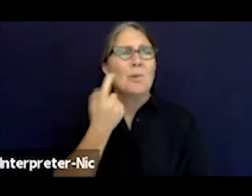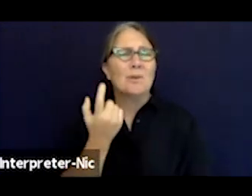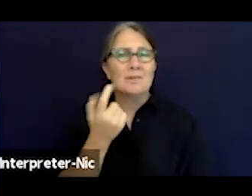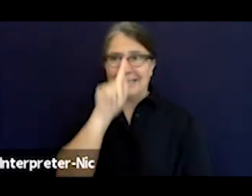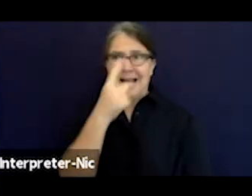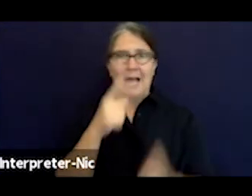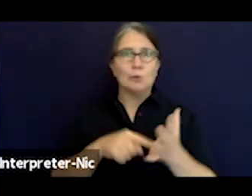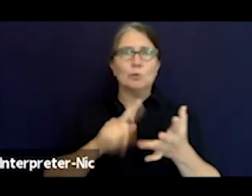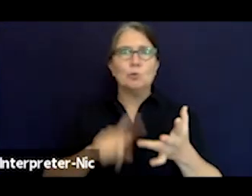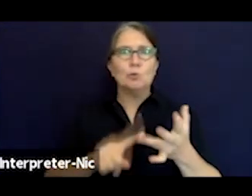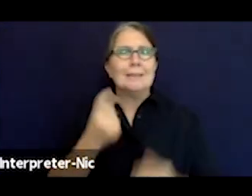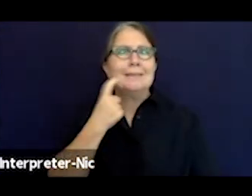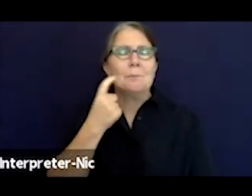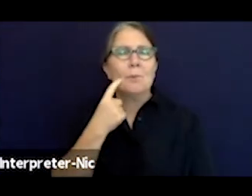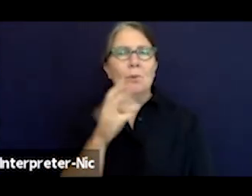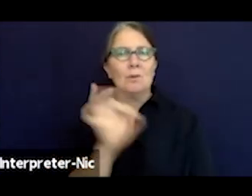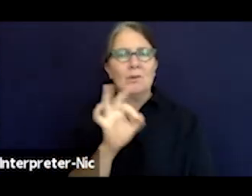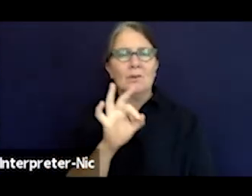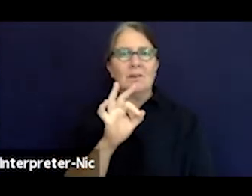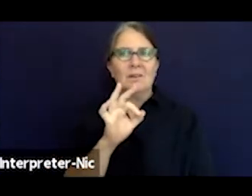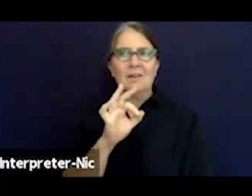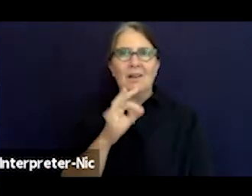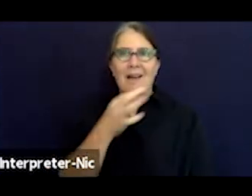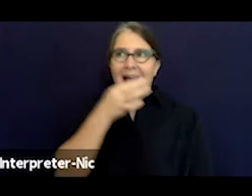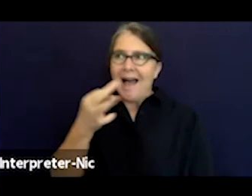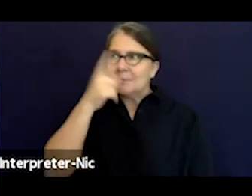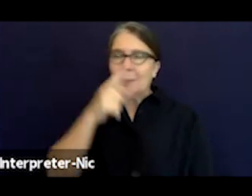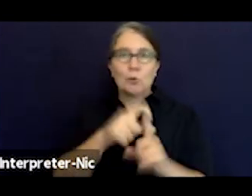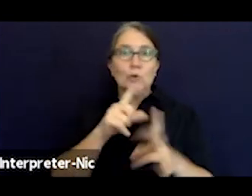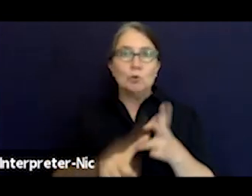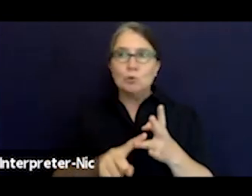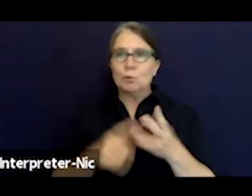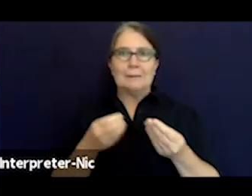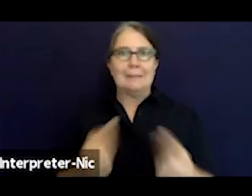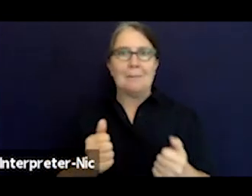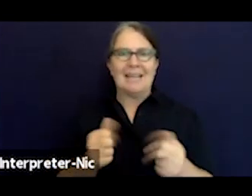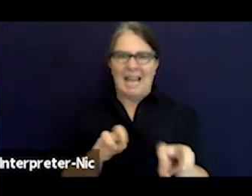Get people to take an action. If that action is something that they can understand and put their